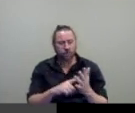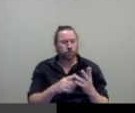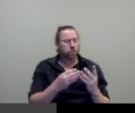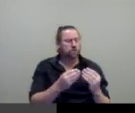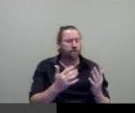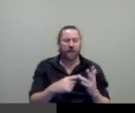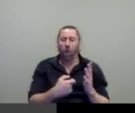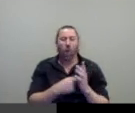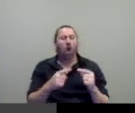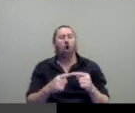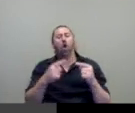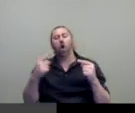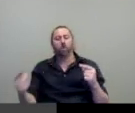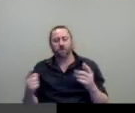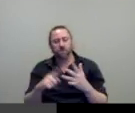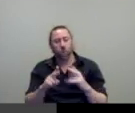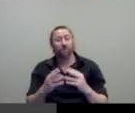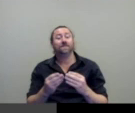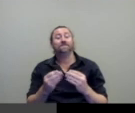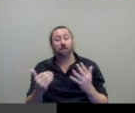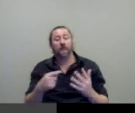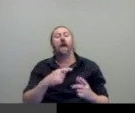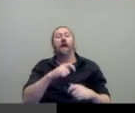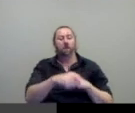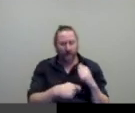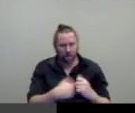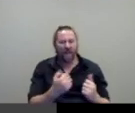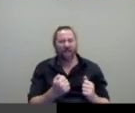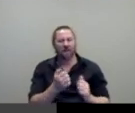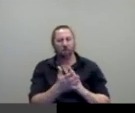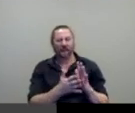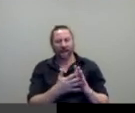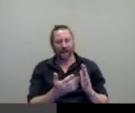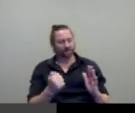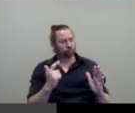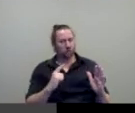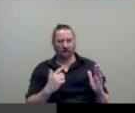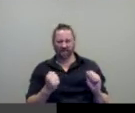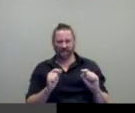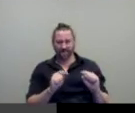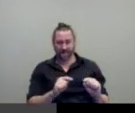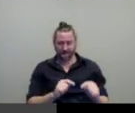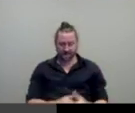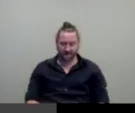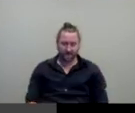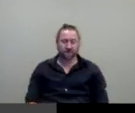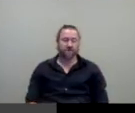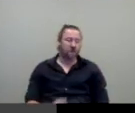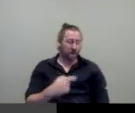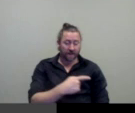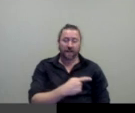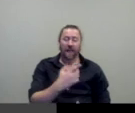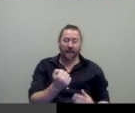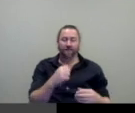else so in other words this is an idea of the way being structured via opposites and I want